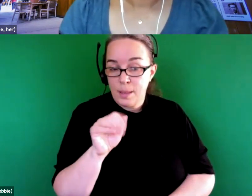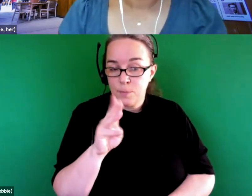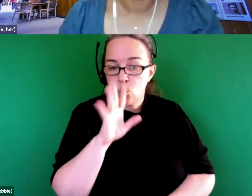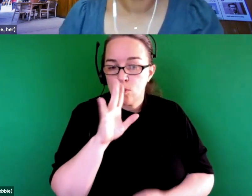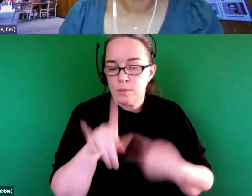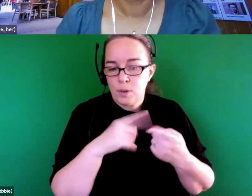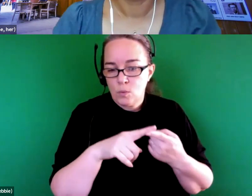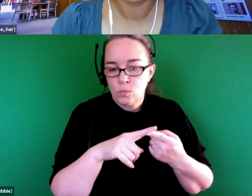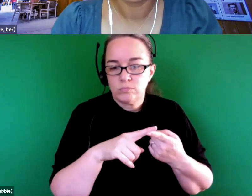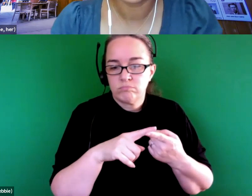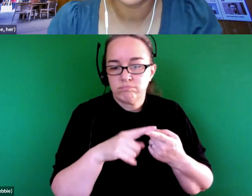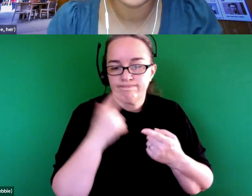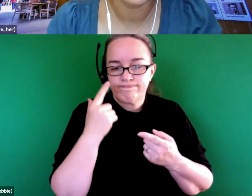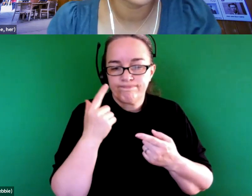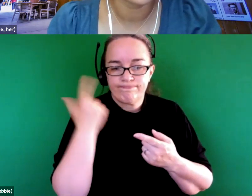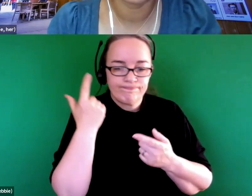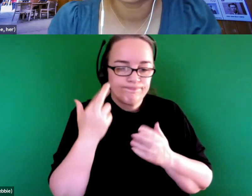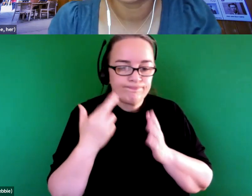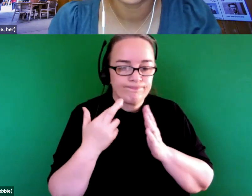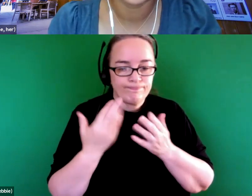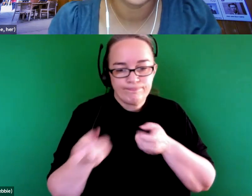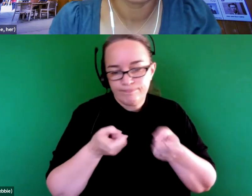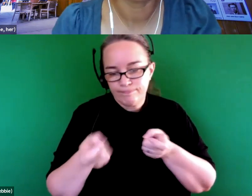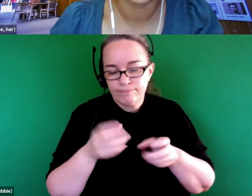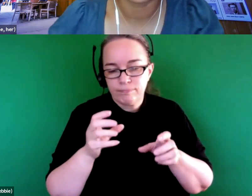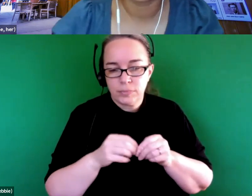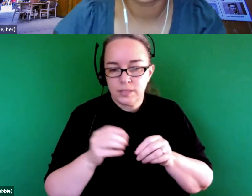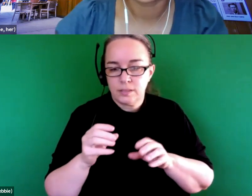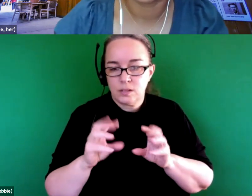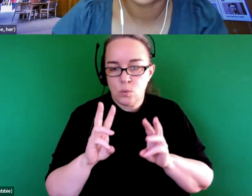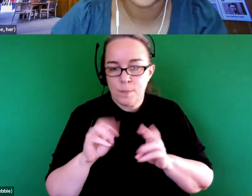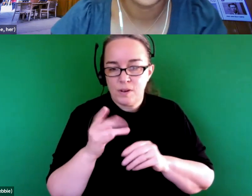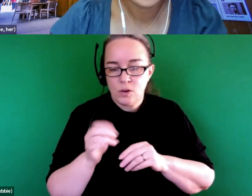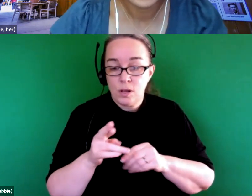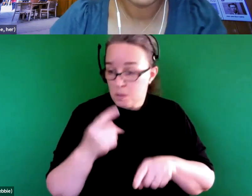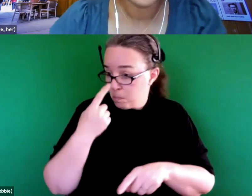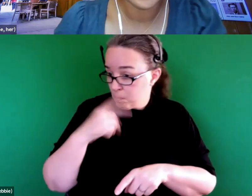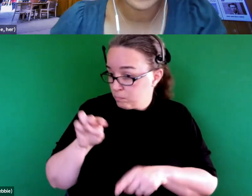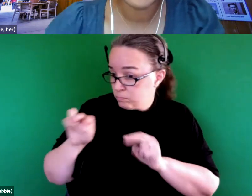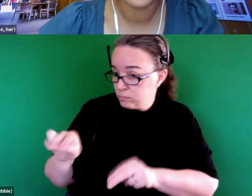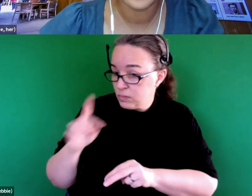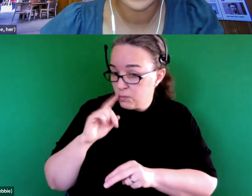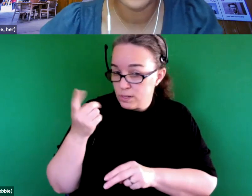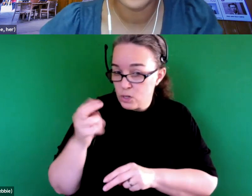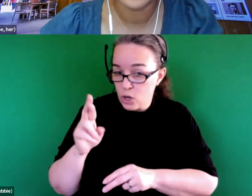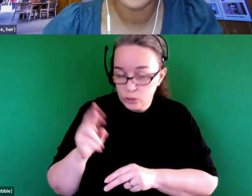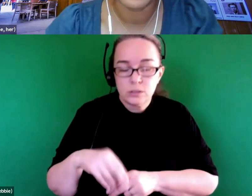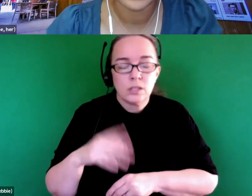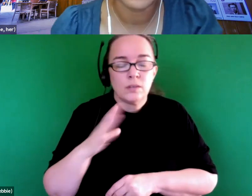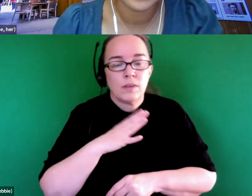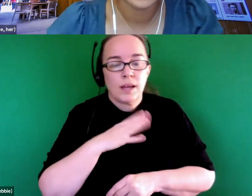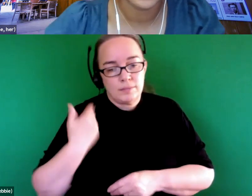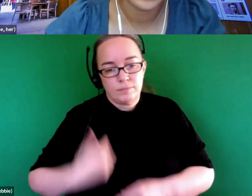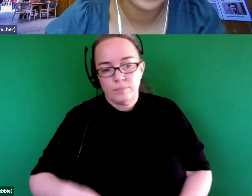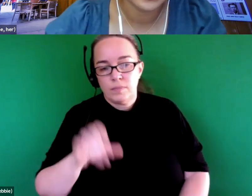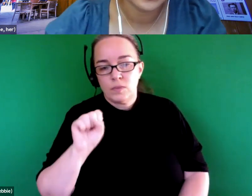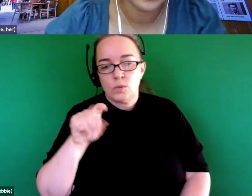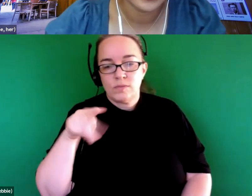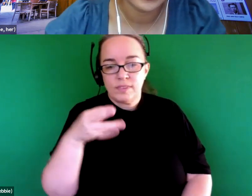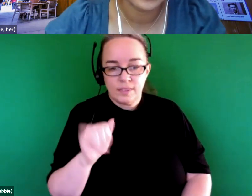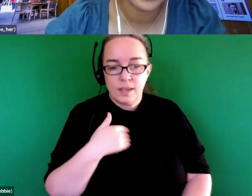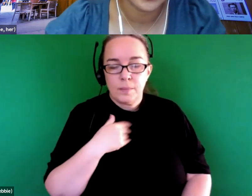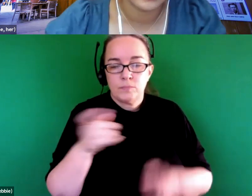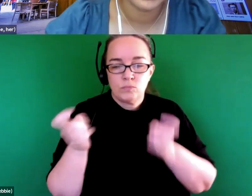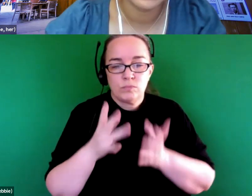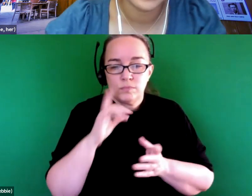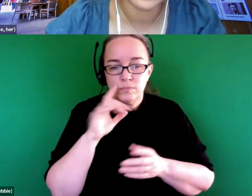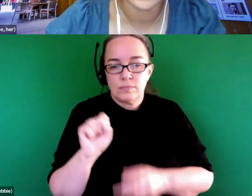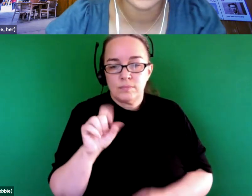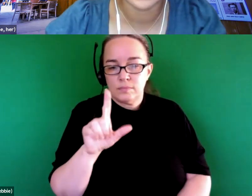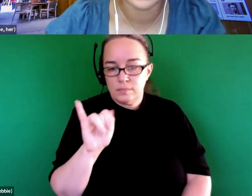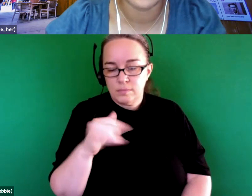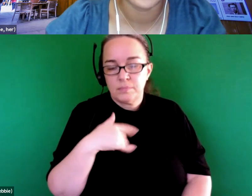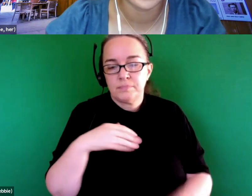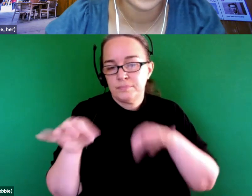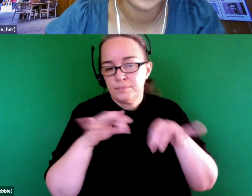Sophia Kim (she, her): it's RON RON if you could keep an eye out in the attendee for Dr We only know hi everybody i'm Sofia, the Director of the science learning Institute and i'll just share a little bit about logistics of today.